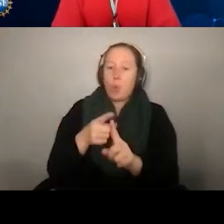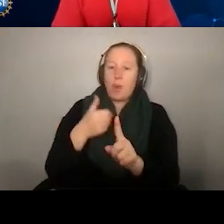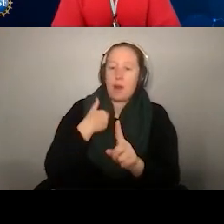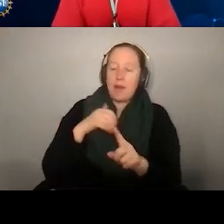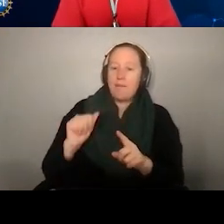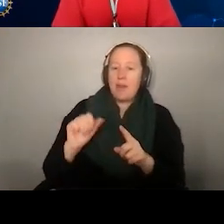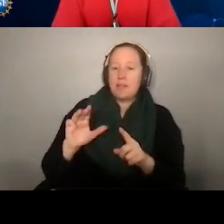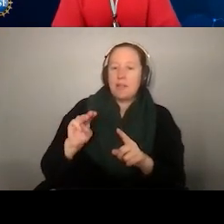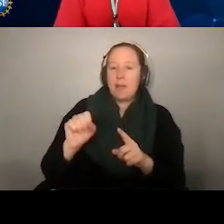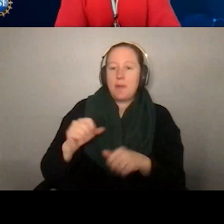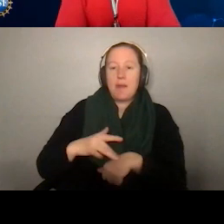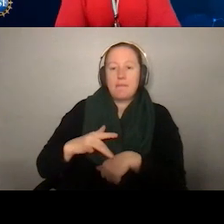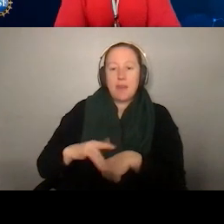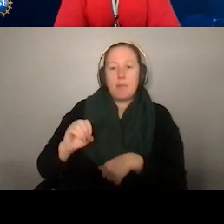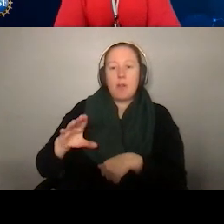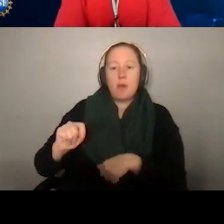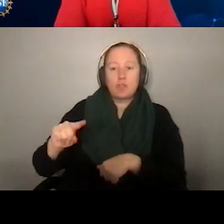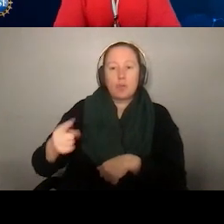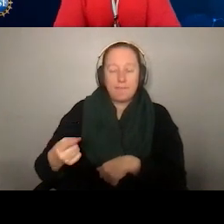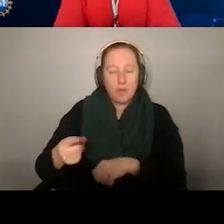available beginning on October 1st.